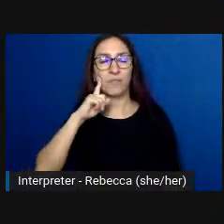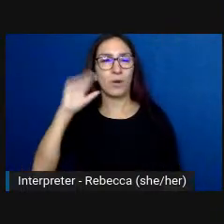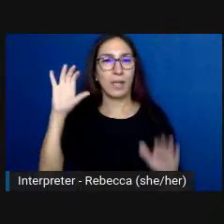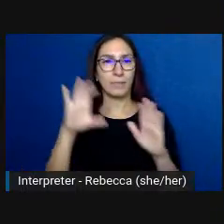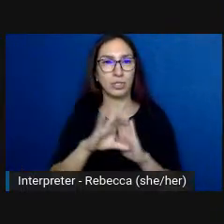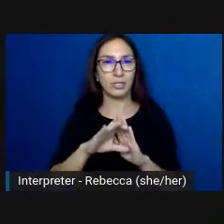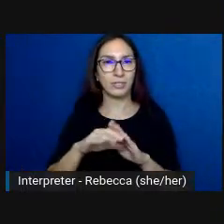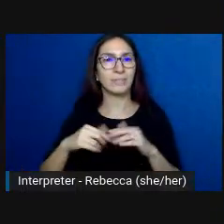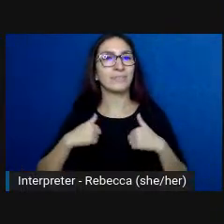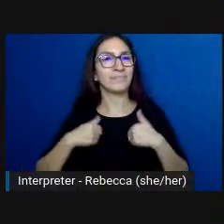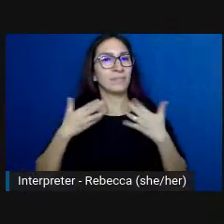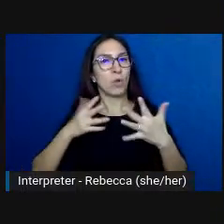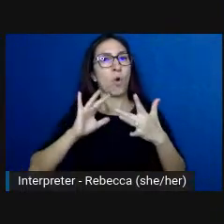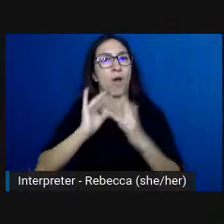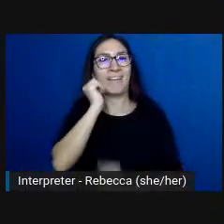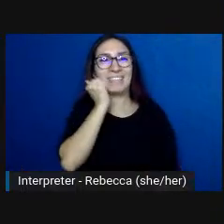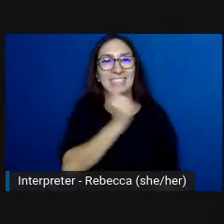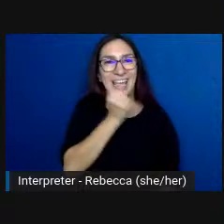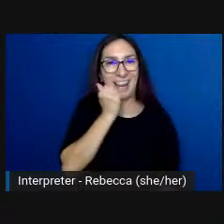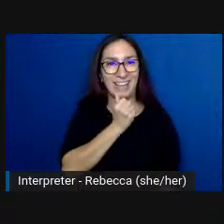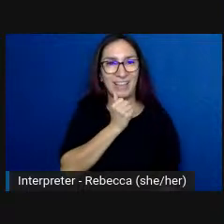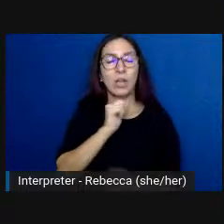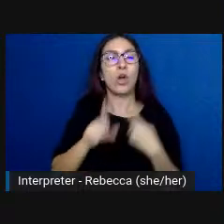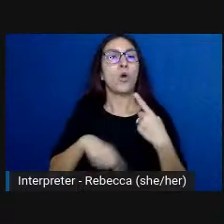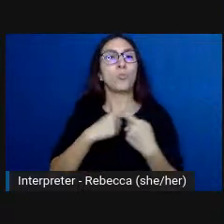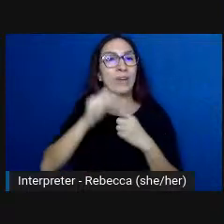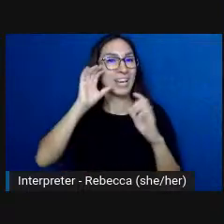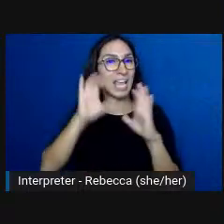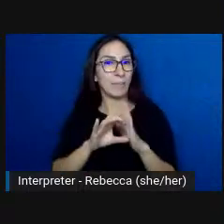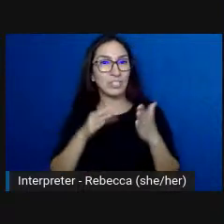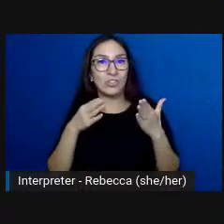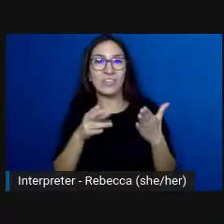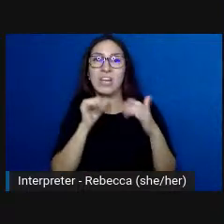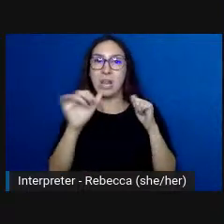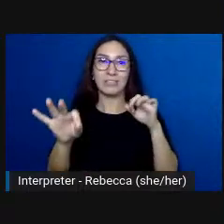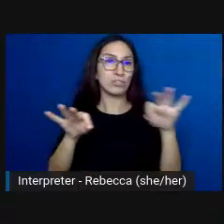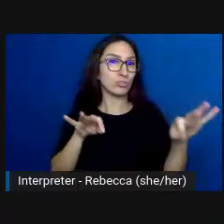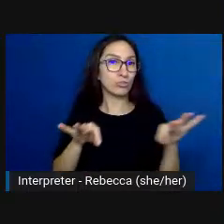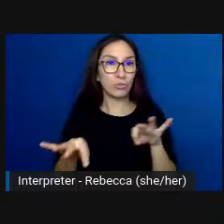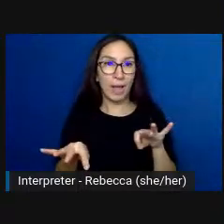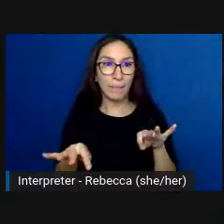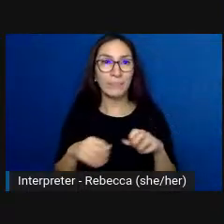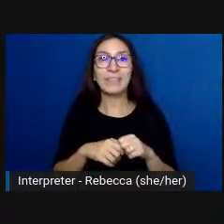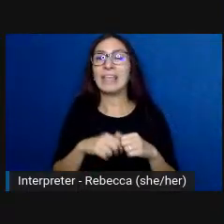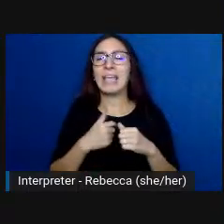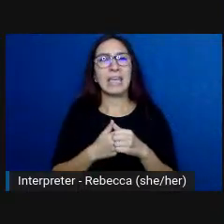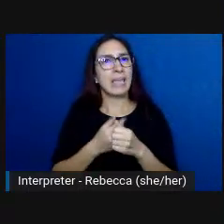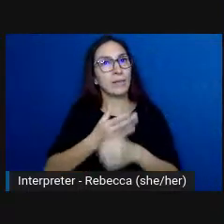how important it is to have ALT TEXT to describe images. I am on my daily and when